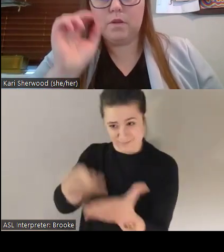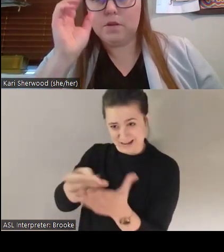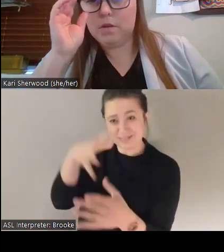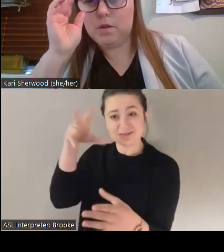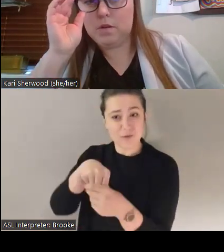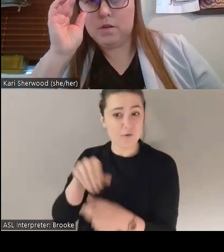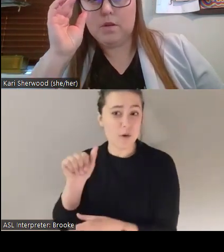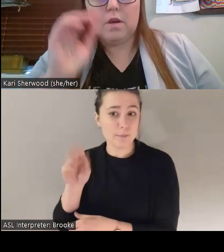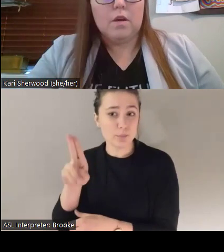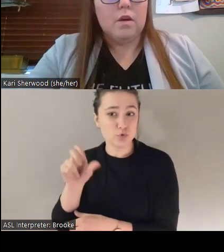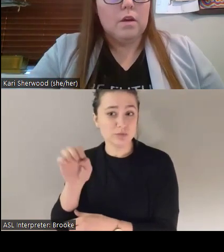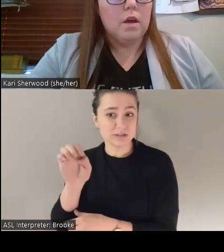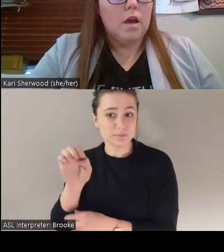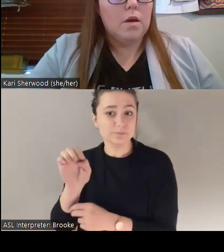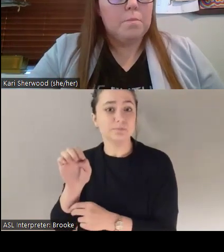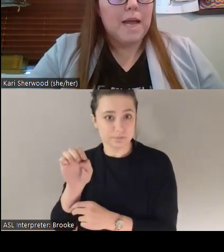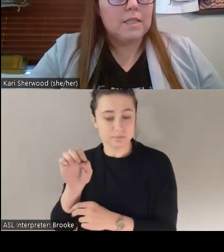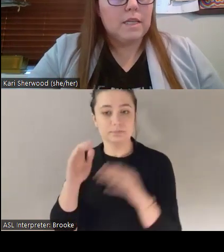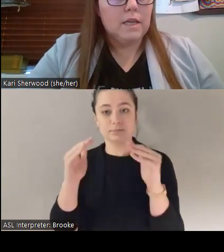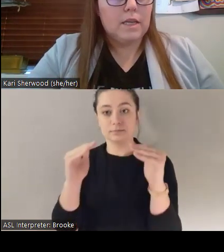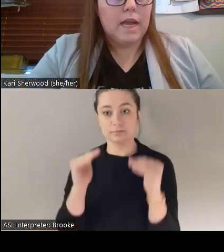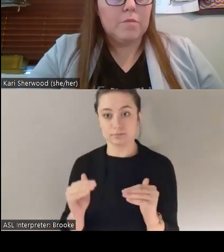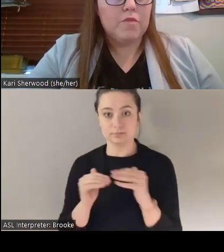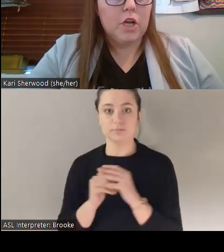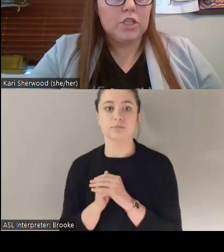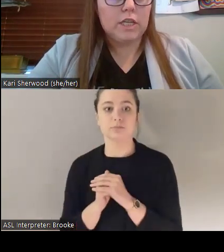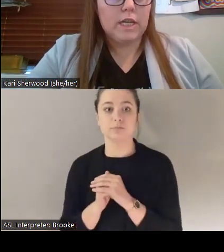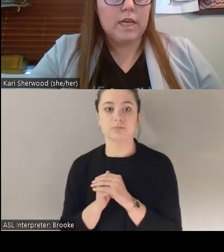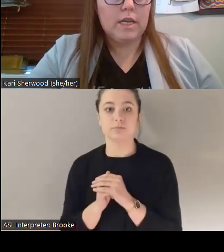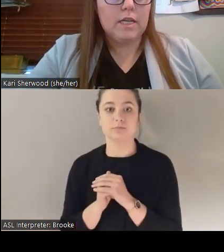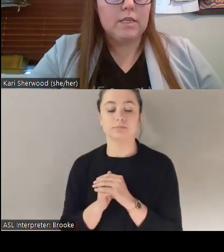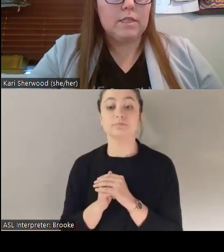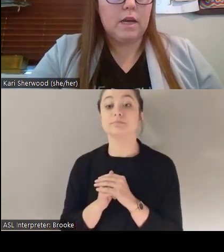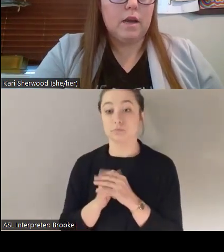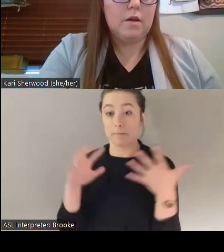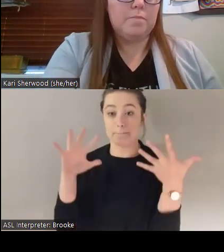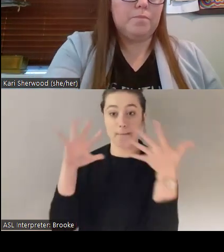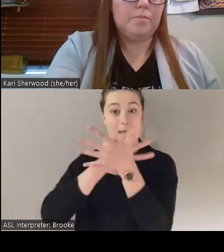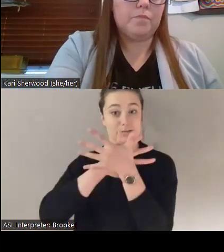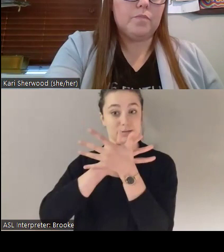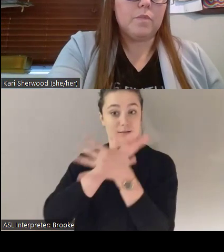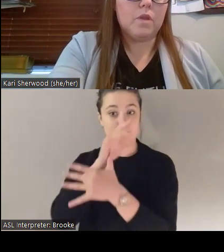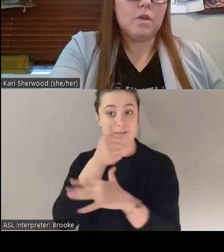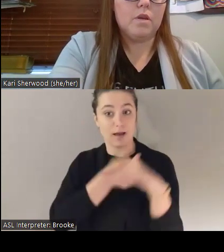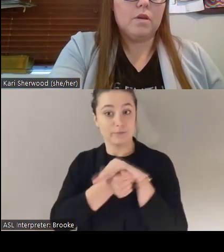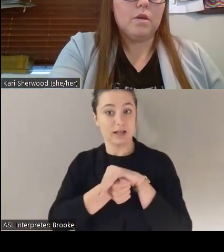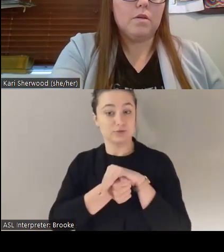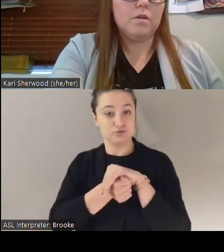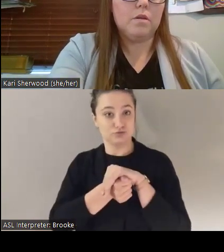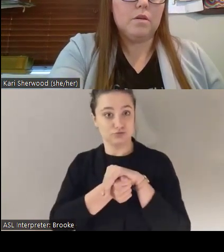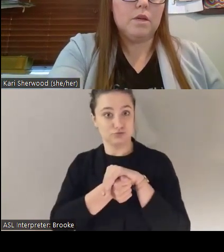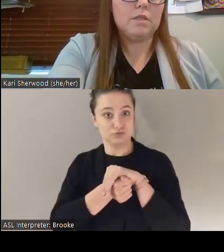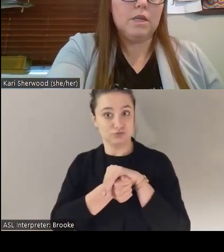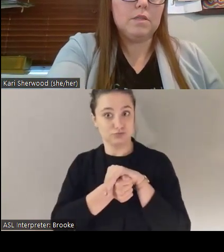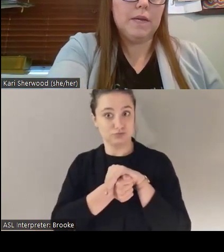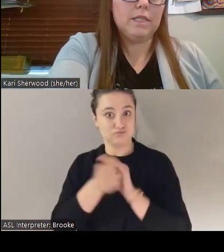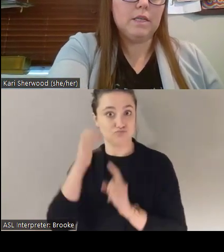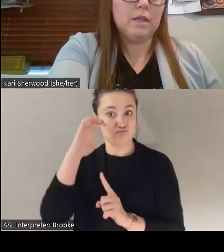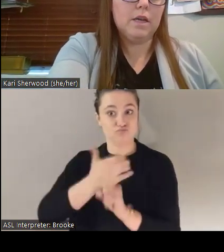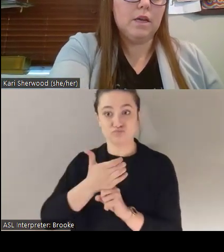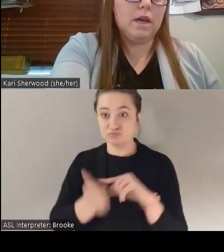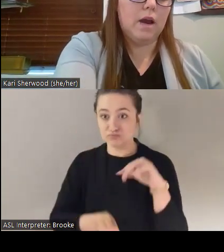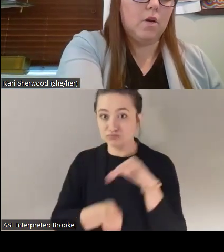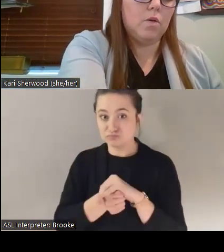Masking and camouflaging is -- it's basically how